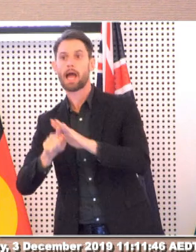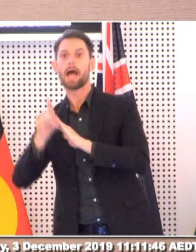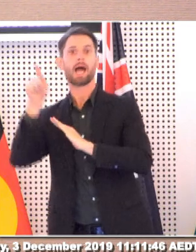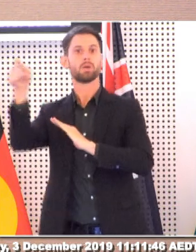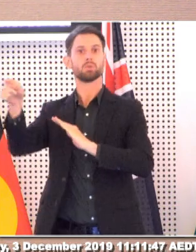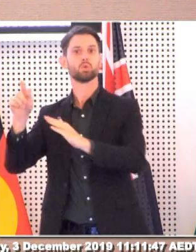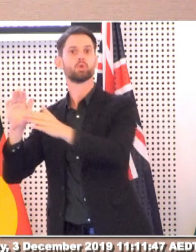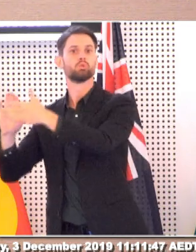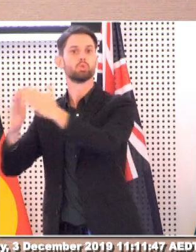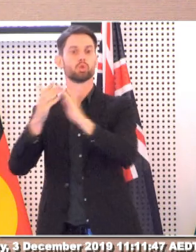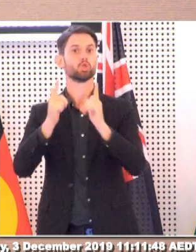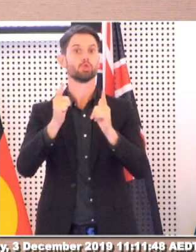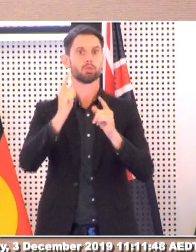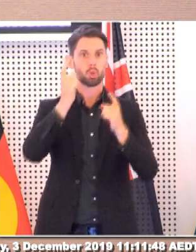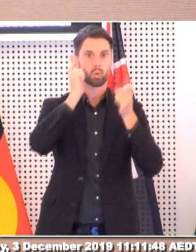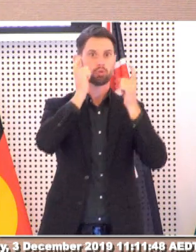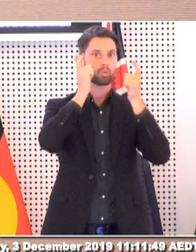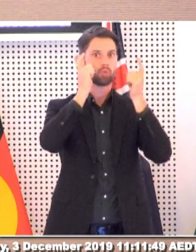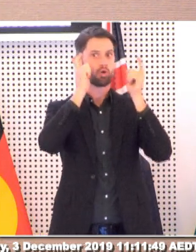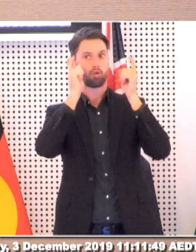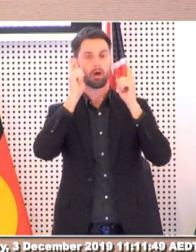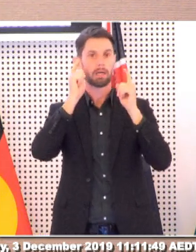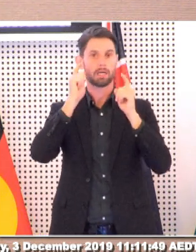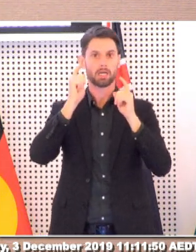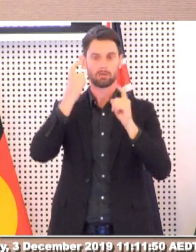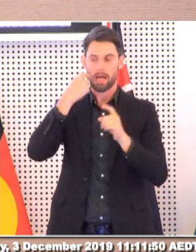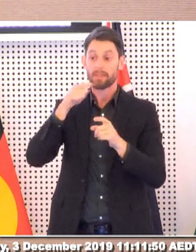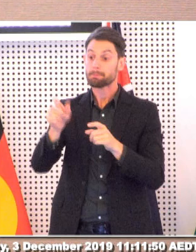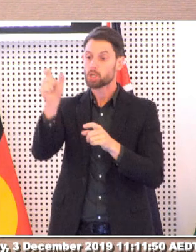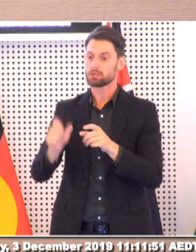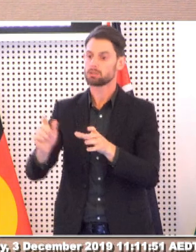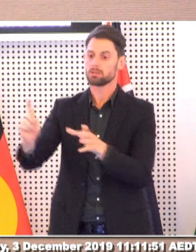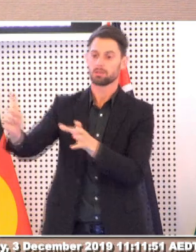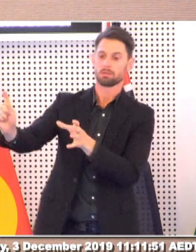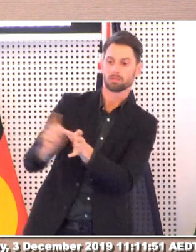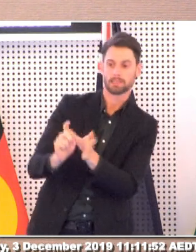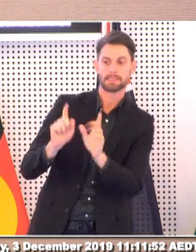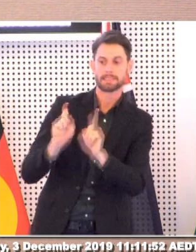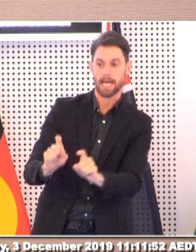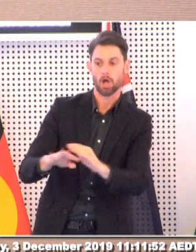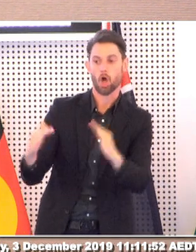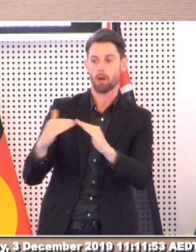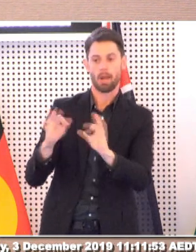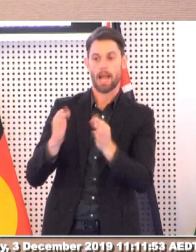and you’re then bringing it closer and closer inside of the home, or you’re restricting the amount of time that might be spent out,